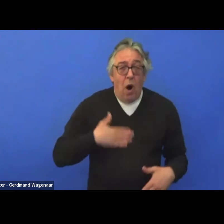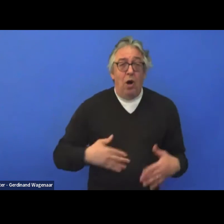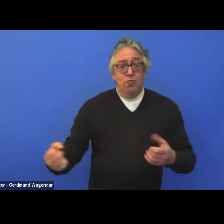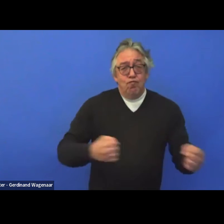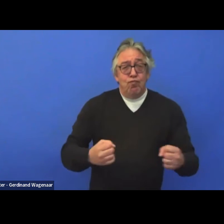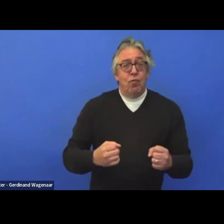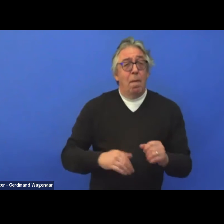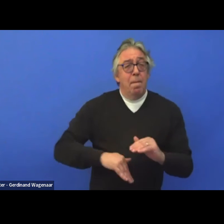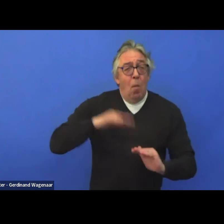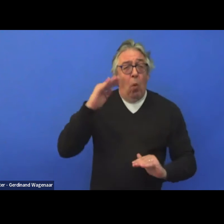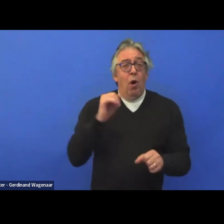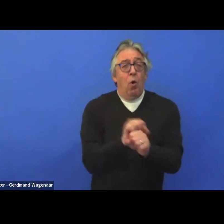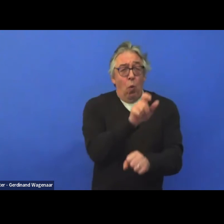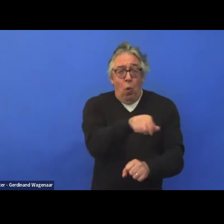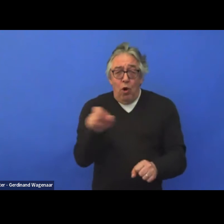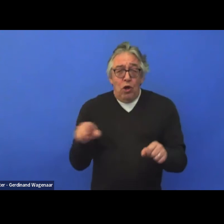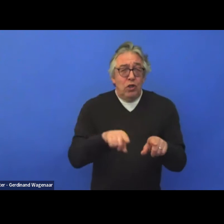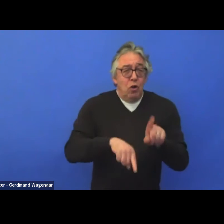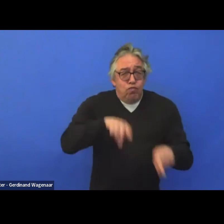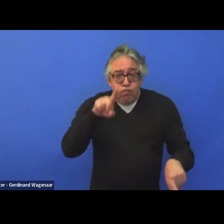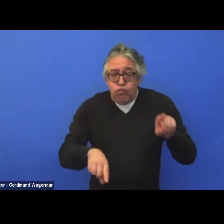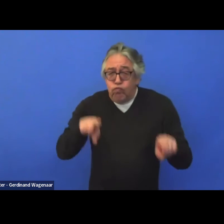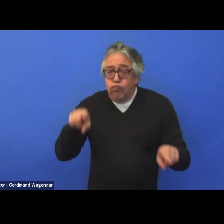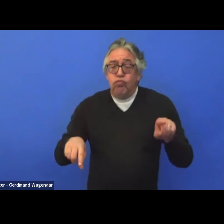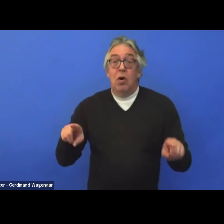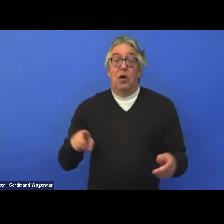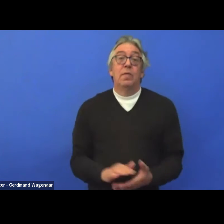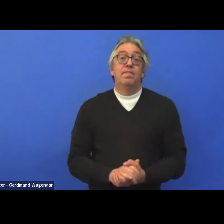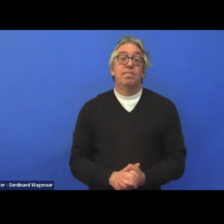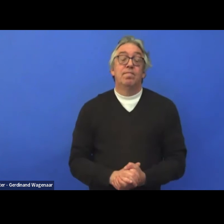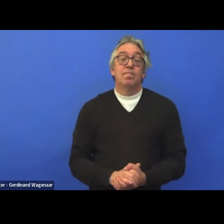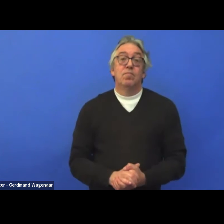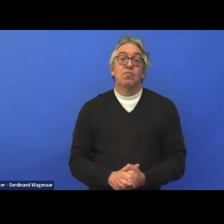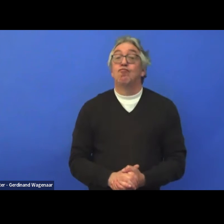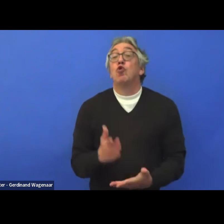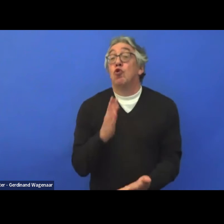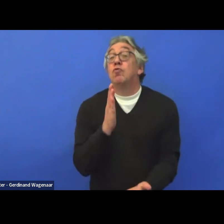It is true they need awareness raising to accept and adopt the policies,